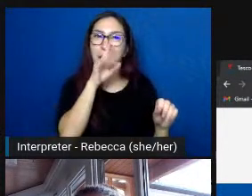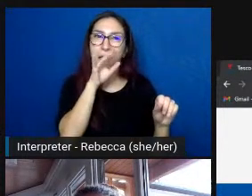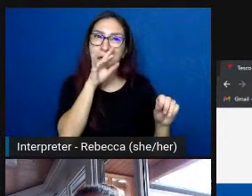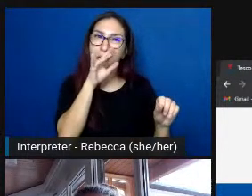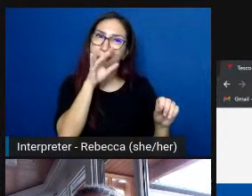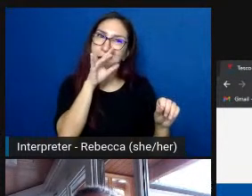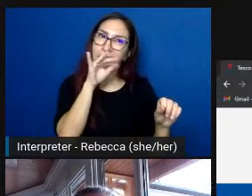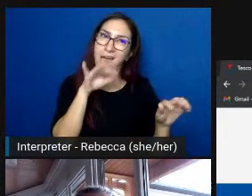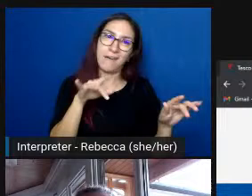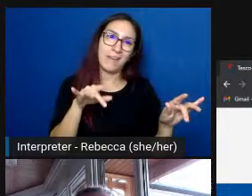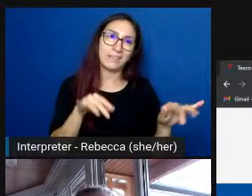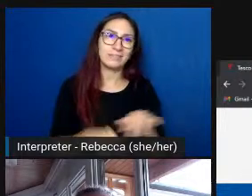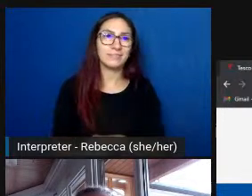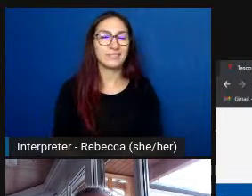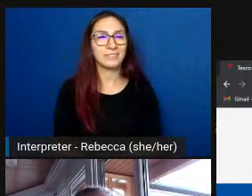Picca Neri: It is slide a Lazar Bulatovic: Yes!